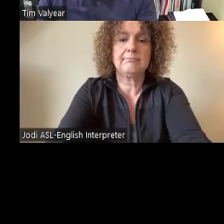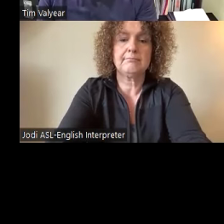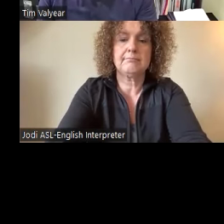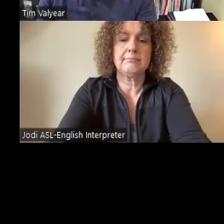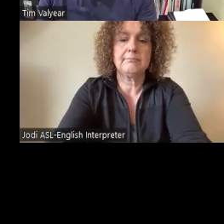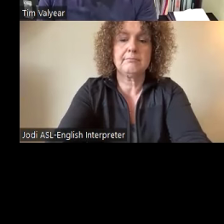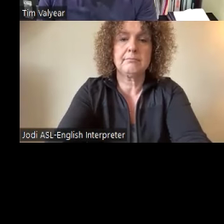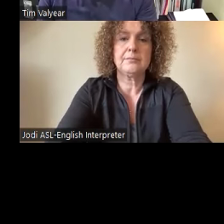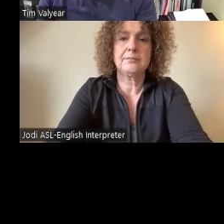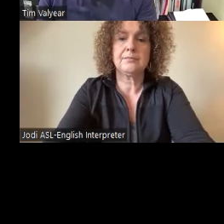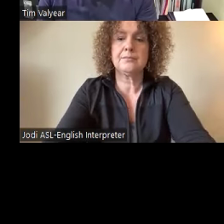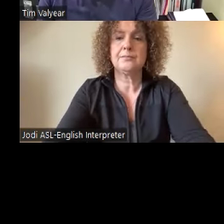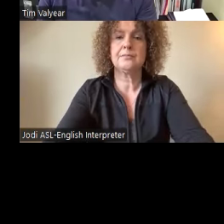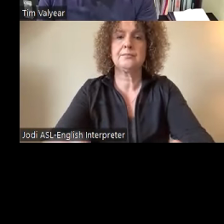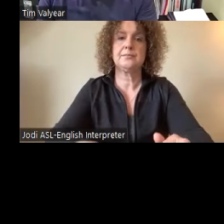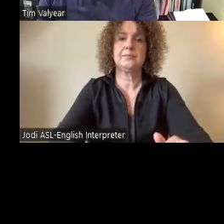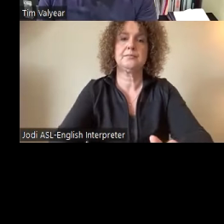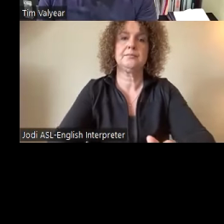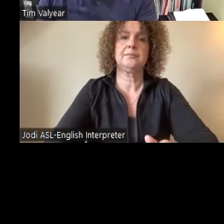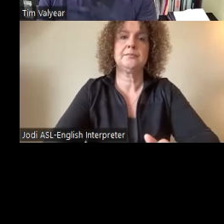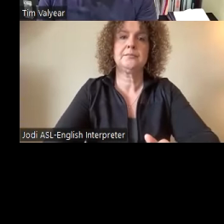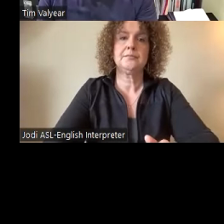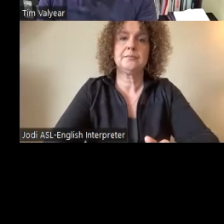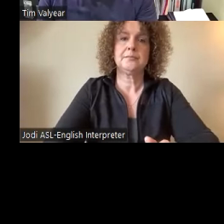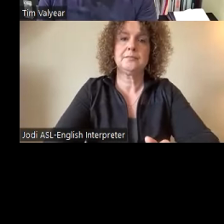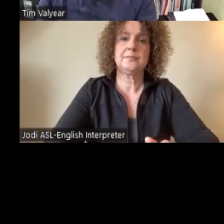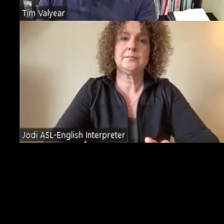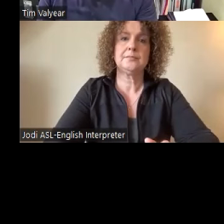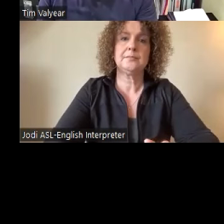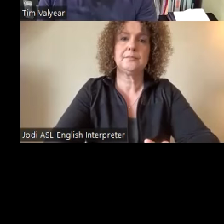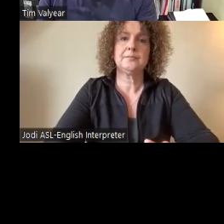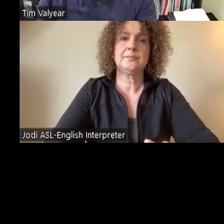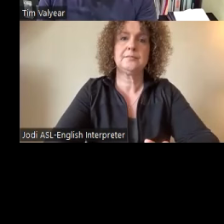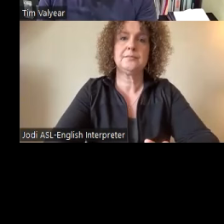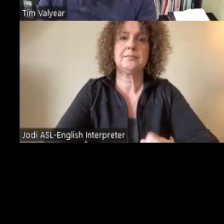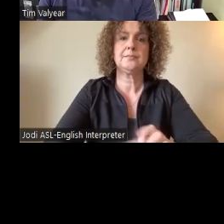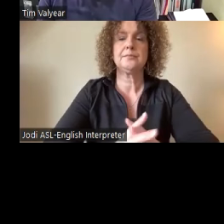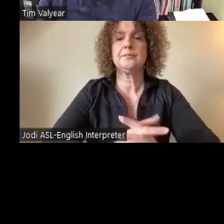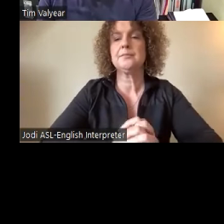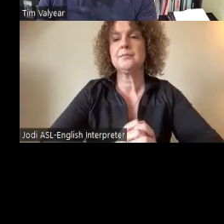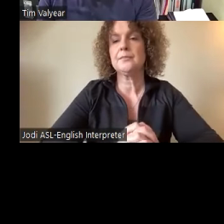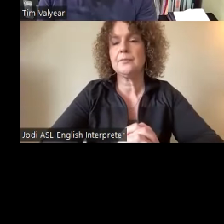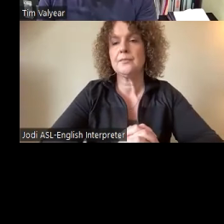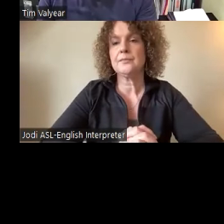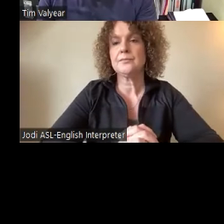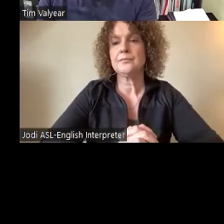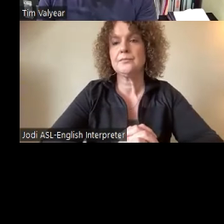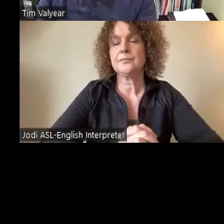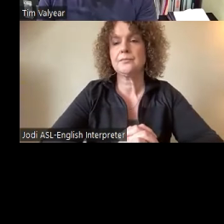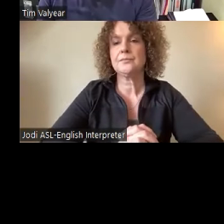you feel applies. So one is strongly agree. Two is agree. Three is neutral. Four is disagree. And five is strongly